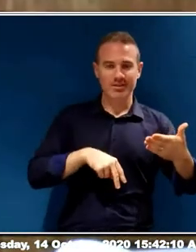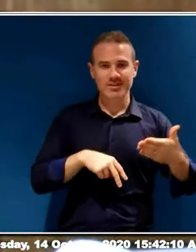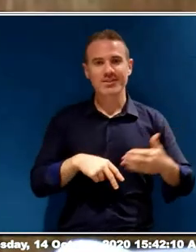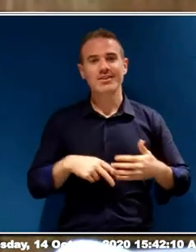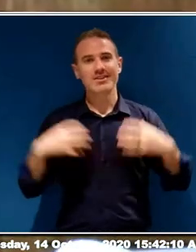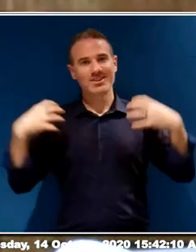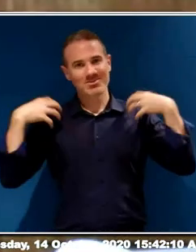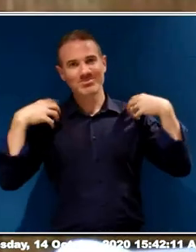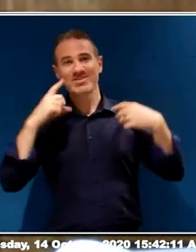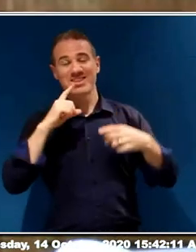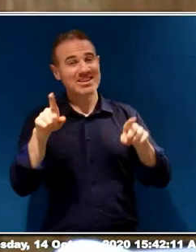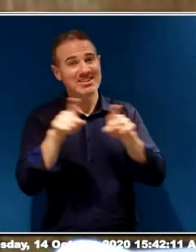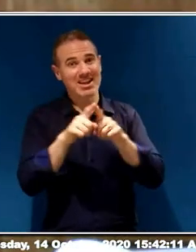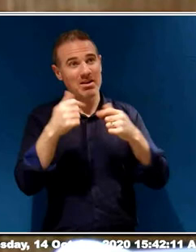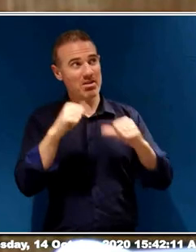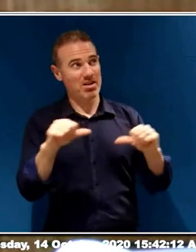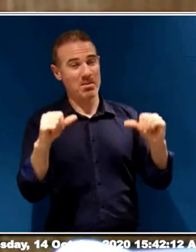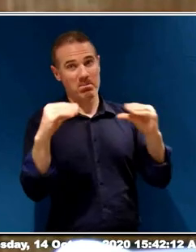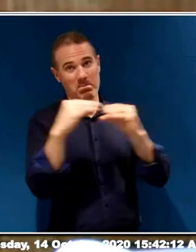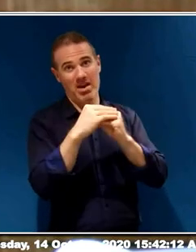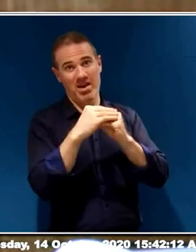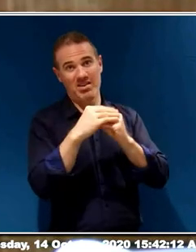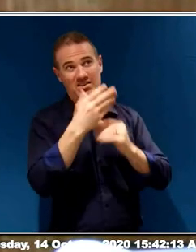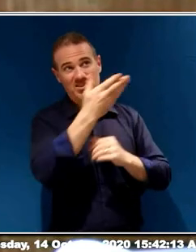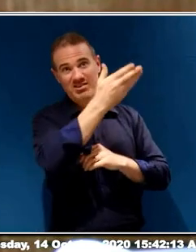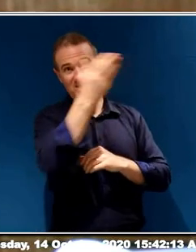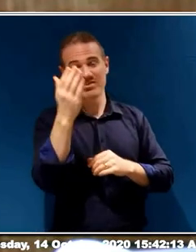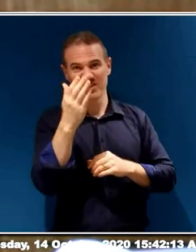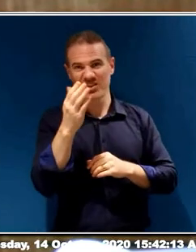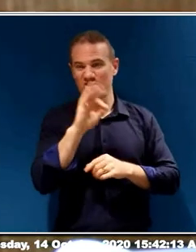Commissioner Hayne said was the fundamental problem, that they weren't.